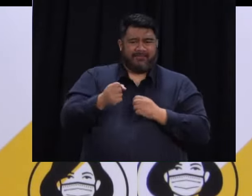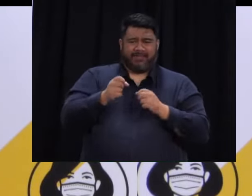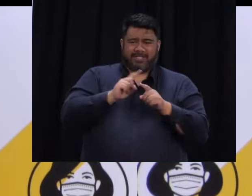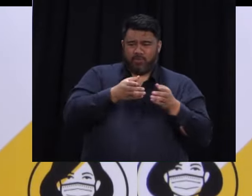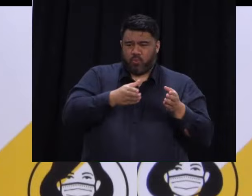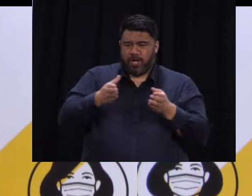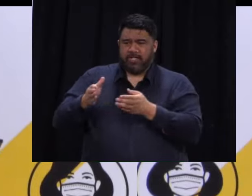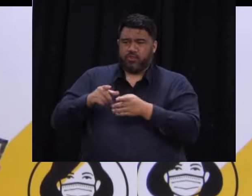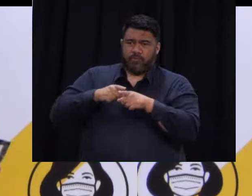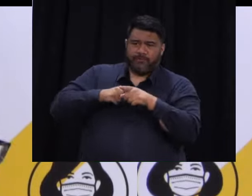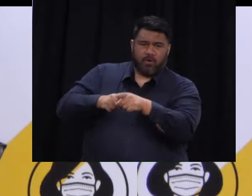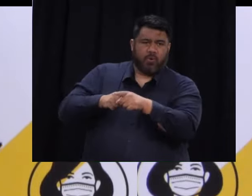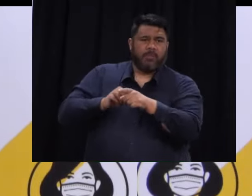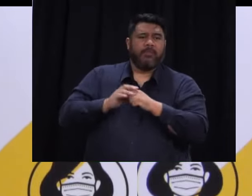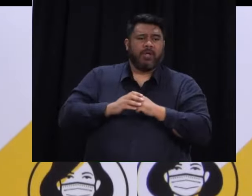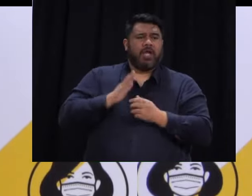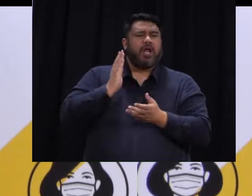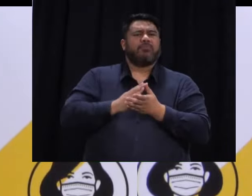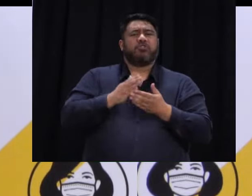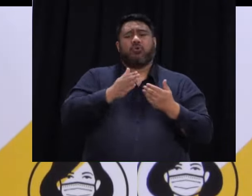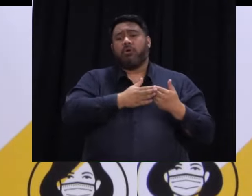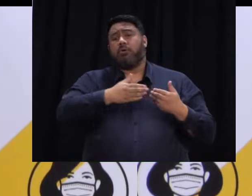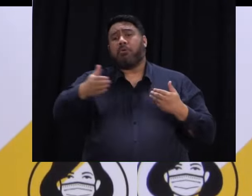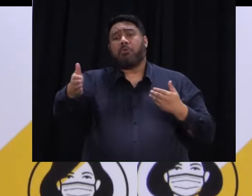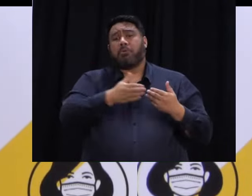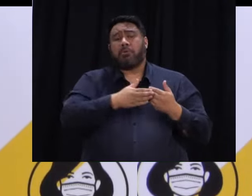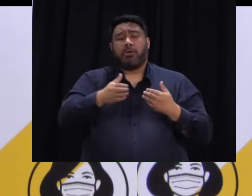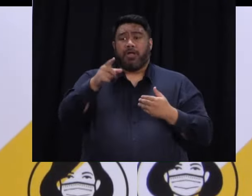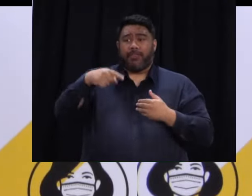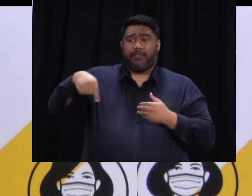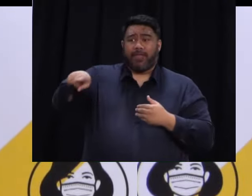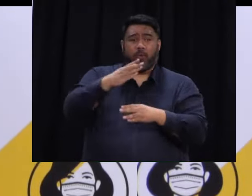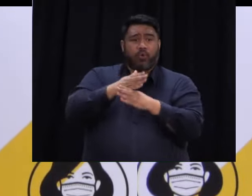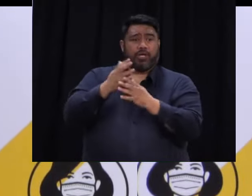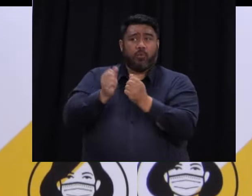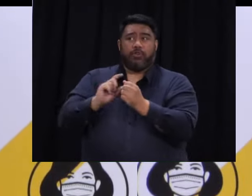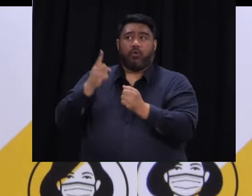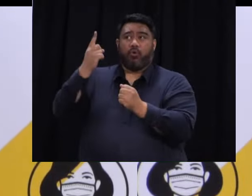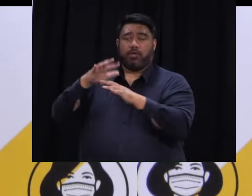Police are involved and they will be using all of the